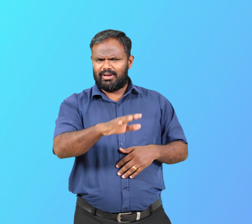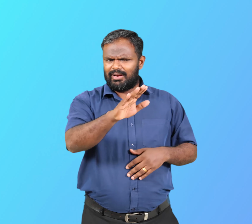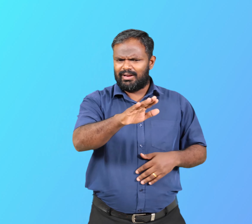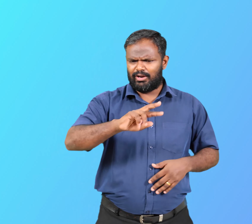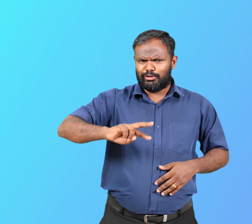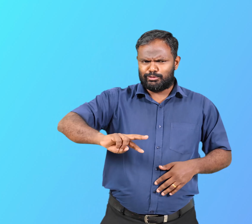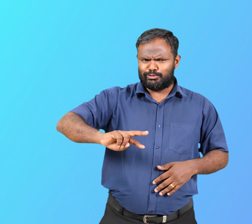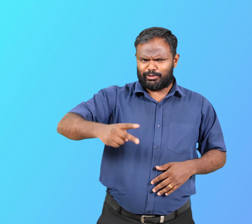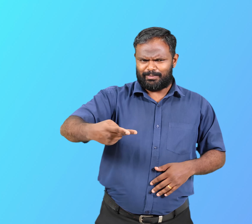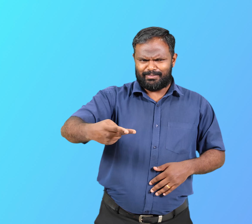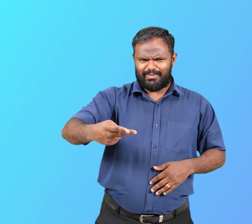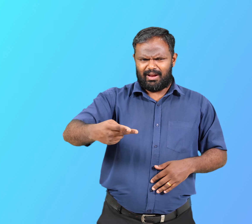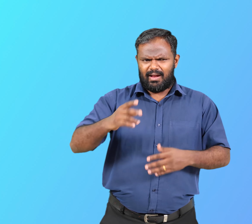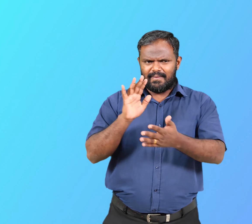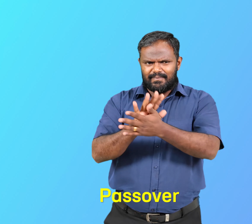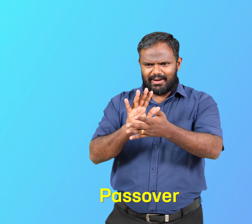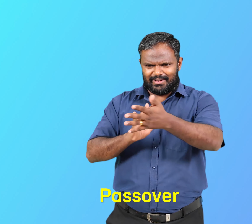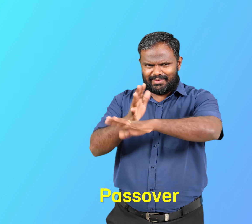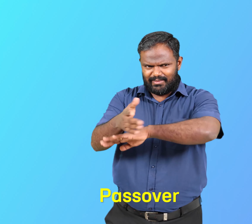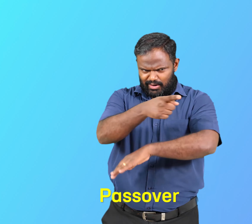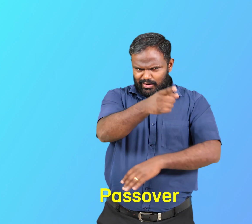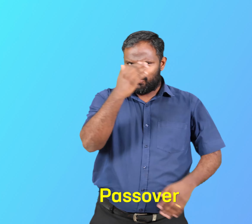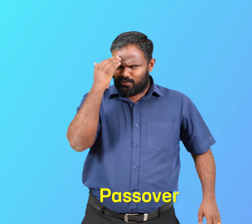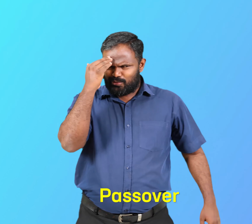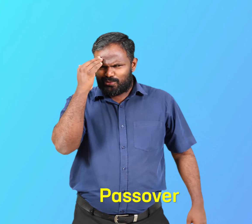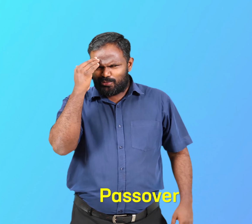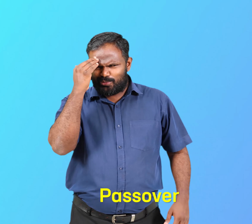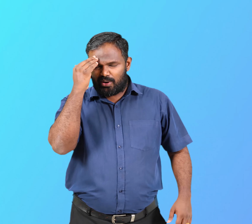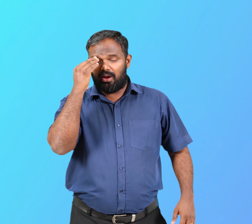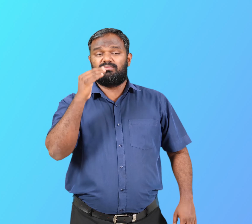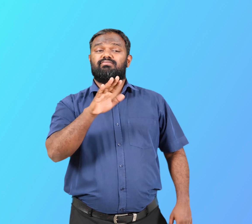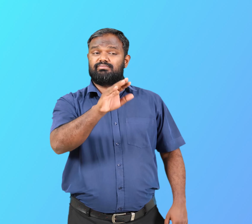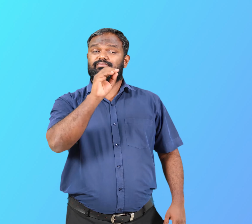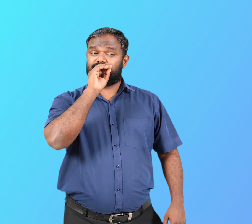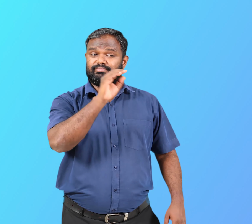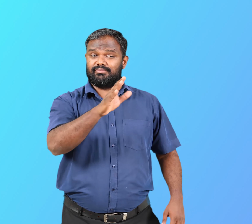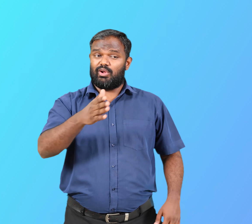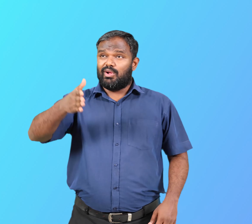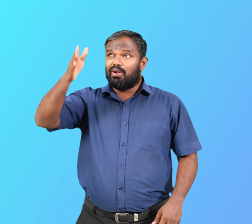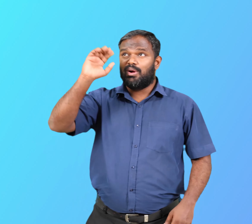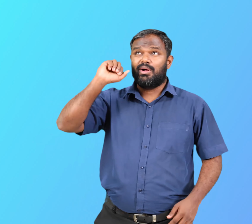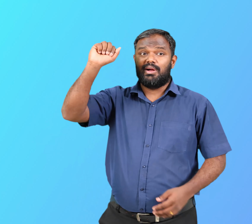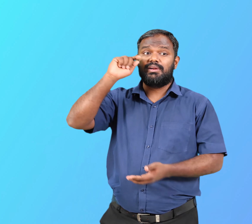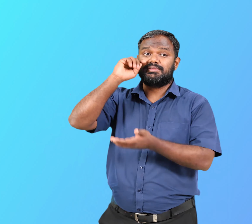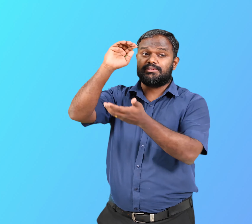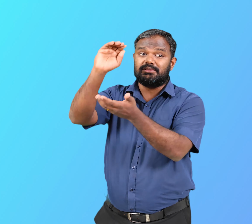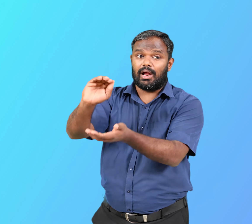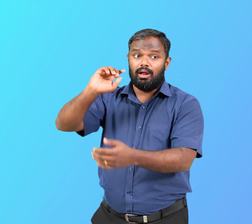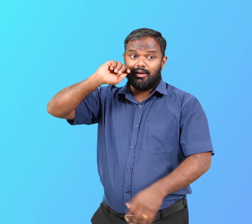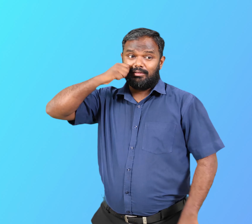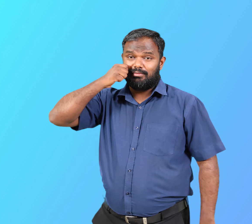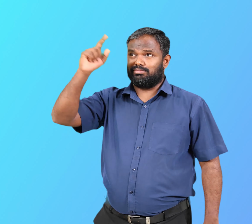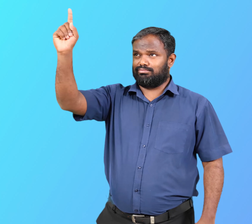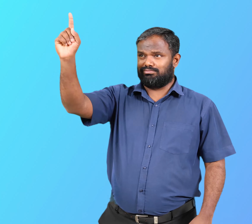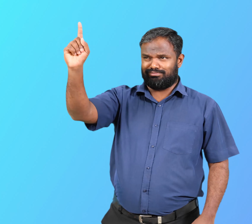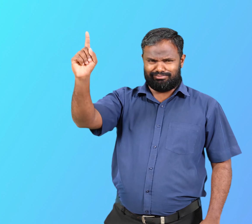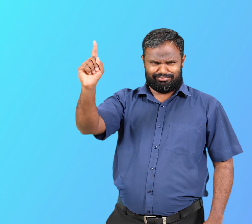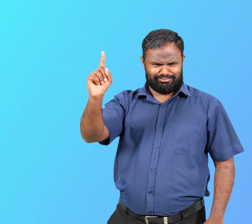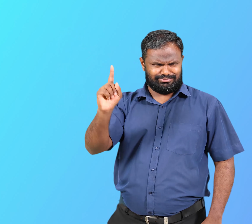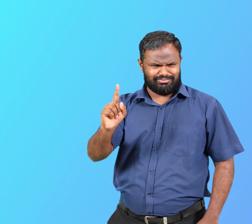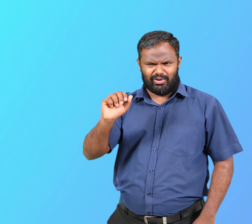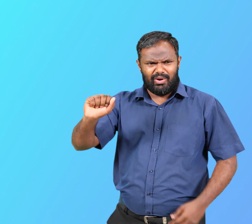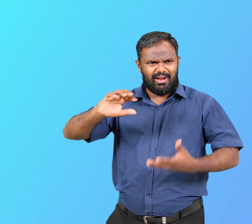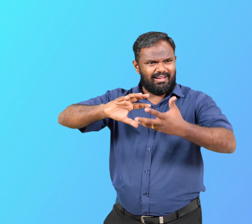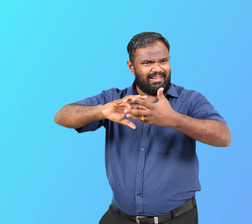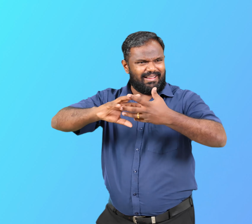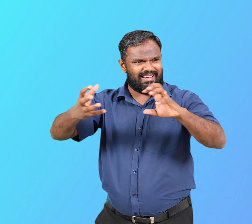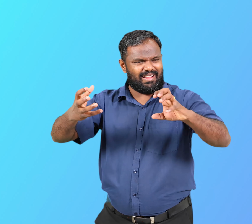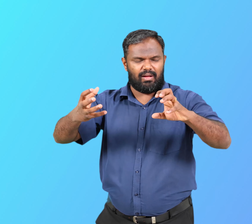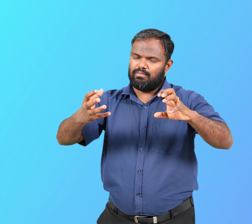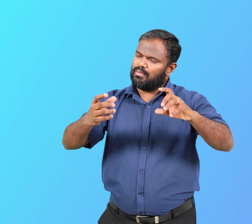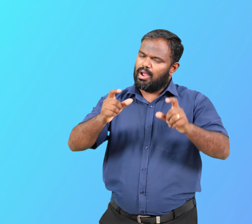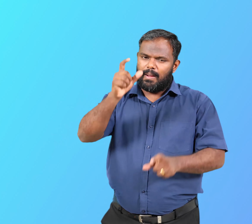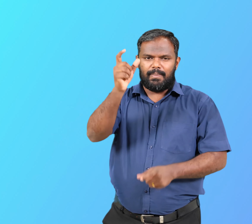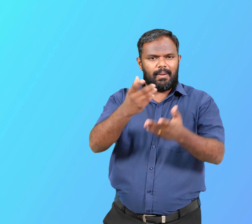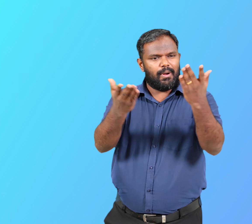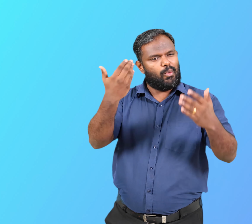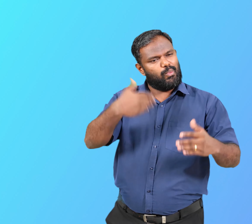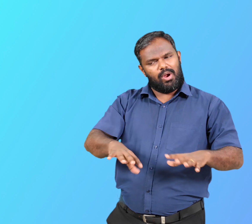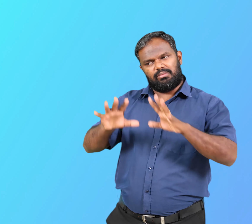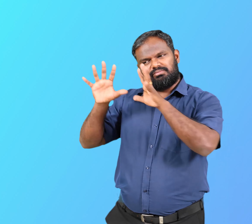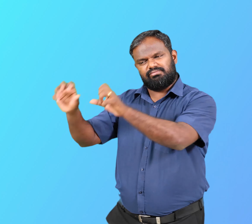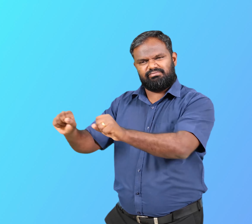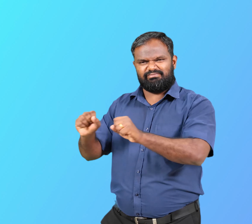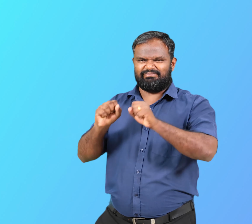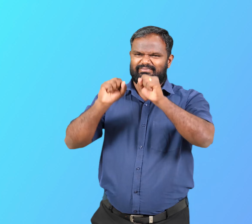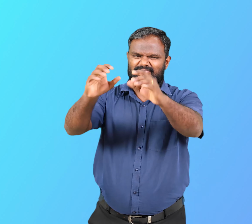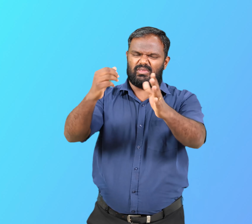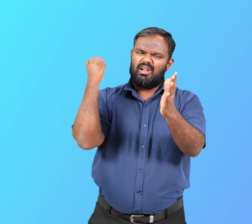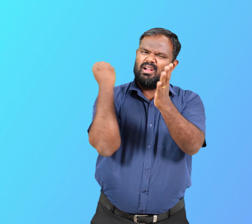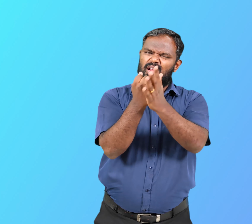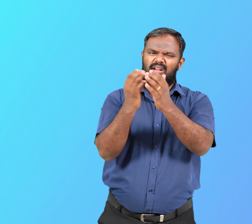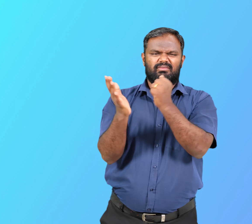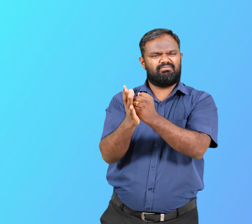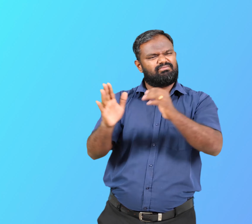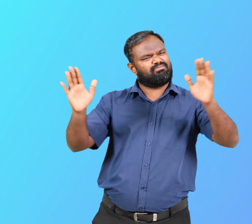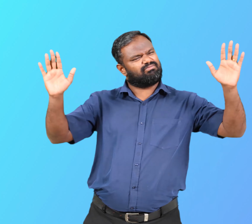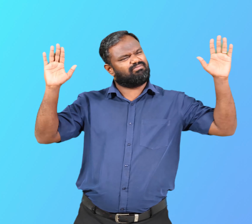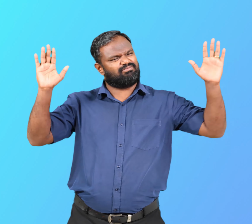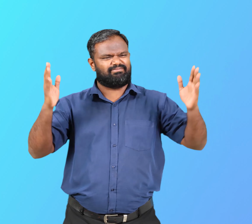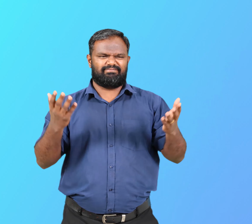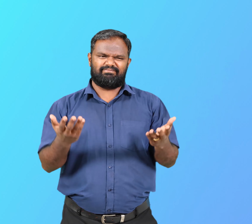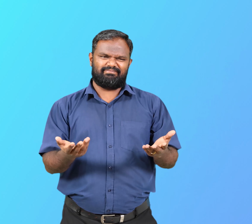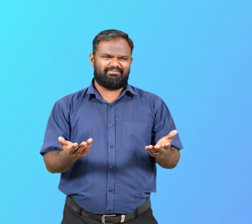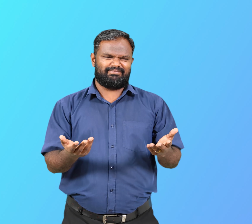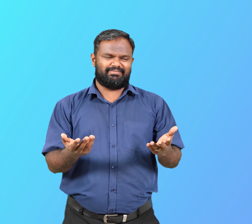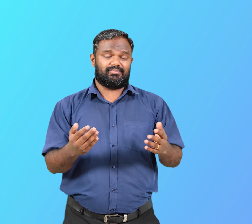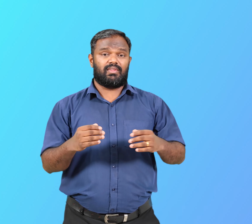“You know that the day after tomorrow is Passover. On that day the Son of Man will be handed over to his enemies to be killed on a cross.”